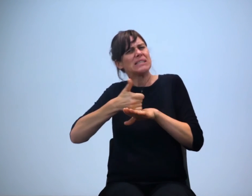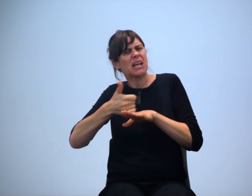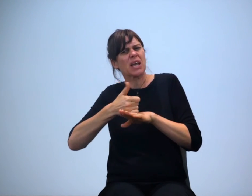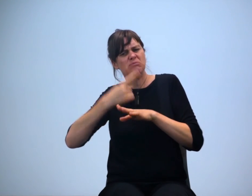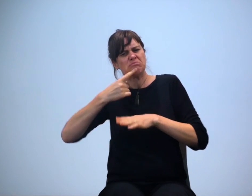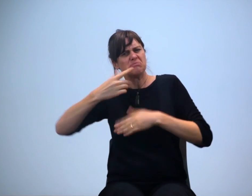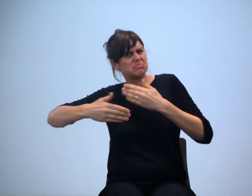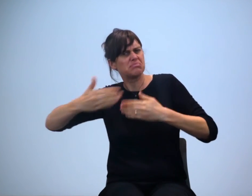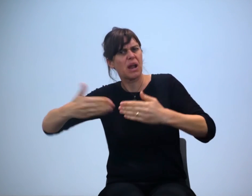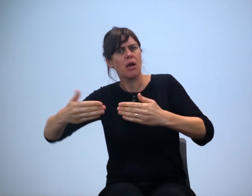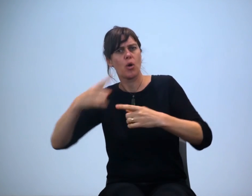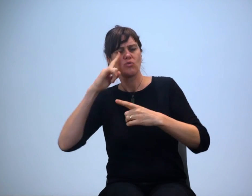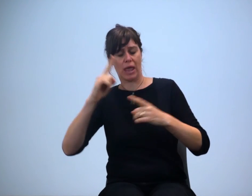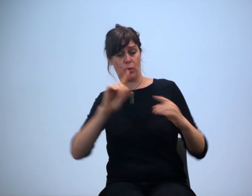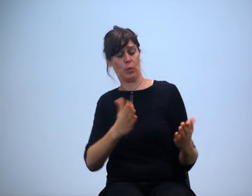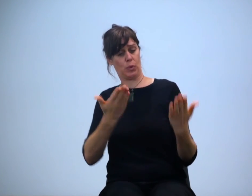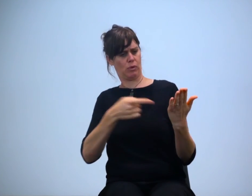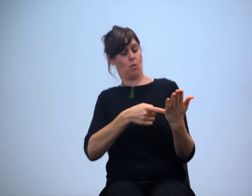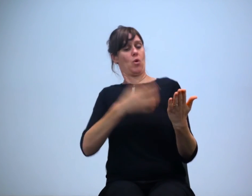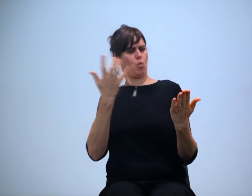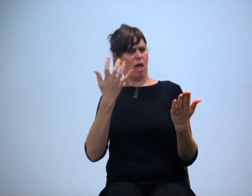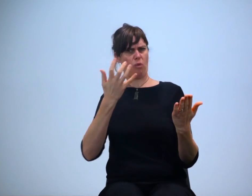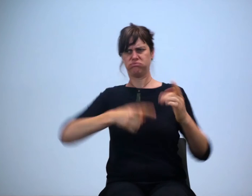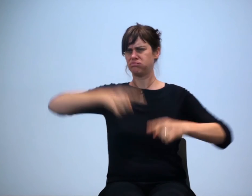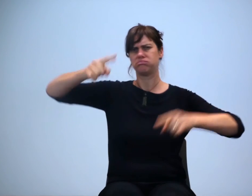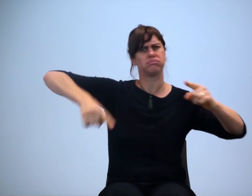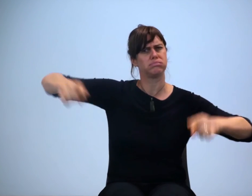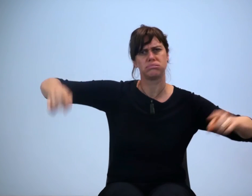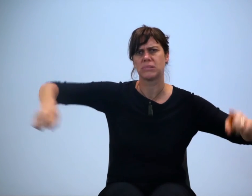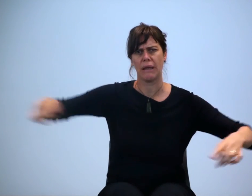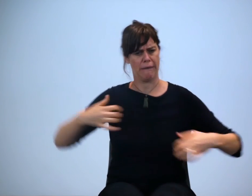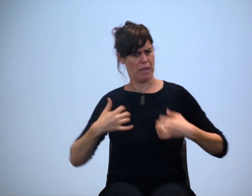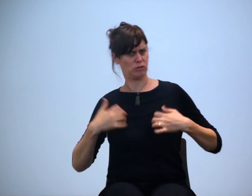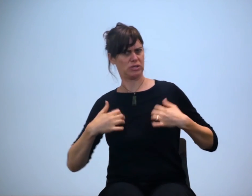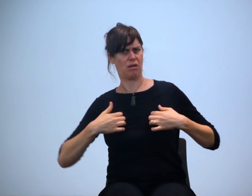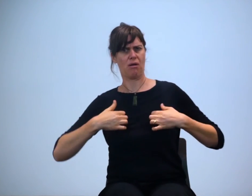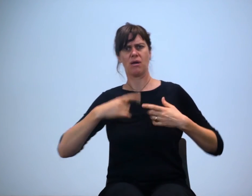As Emanations demonstrates, this basic procedure can result in